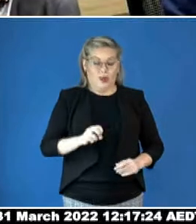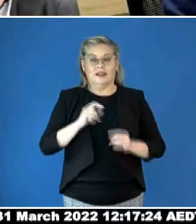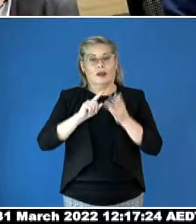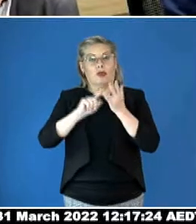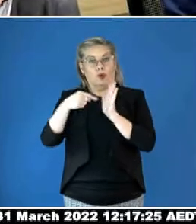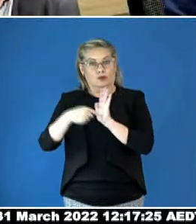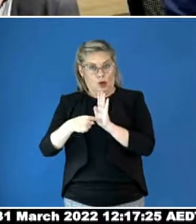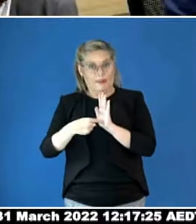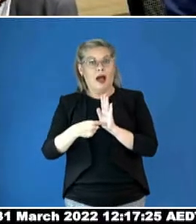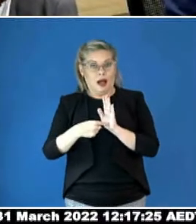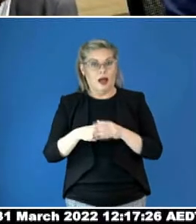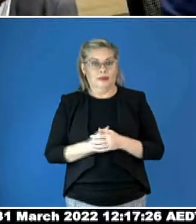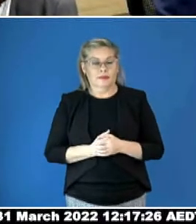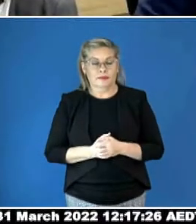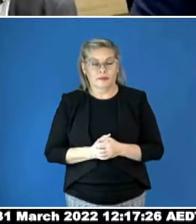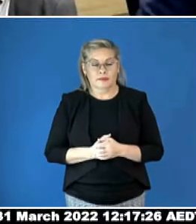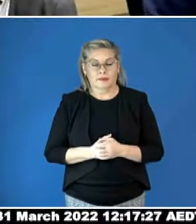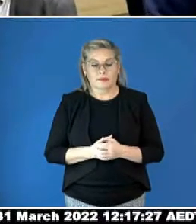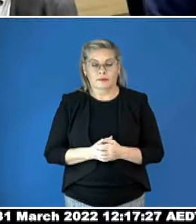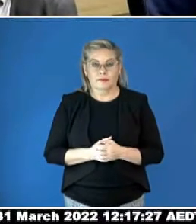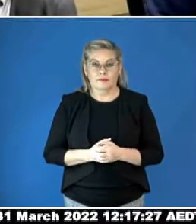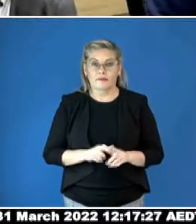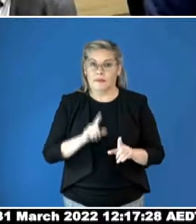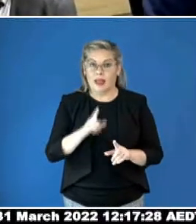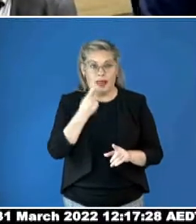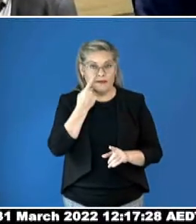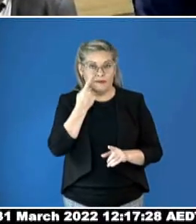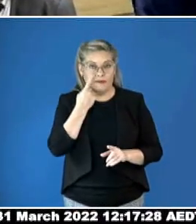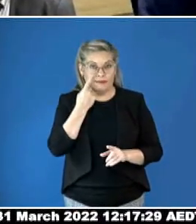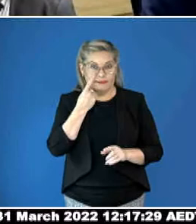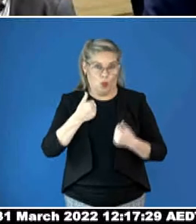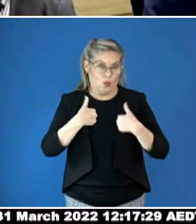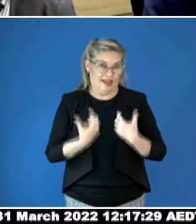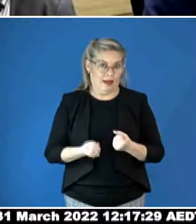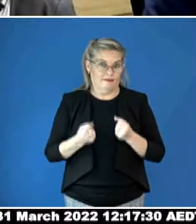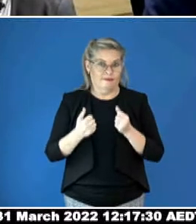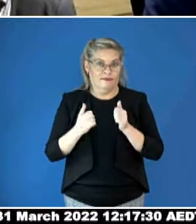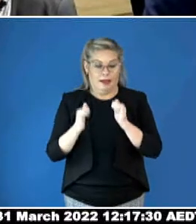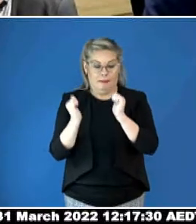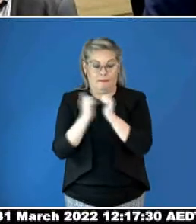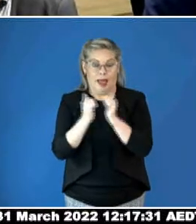Yes, yes. Yep. MS FRASER: If we have a look at the document at tab 31 of the Tender